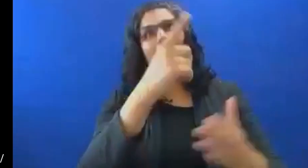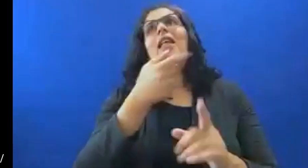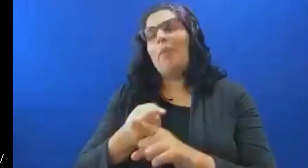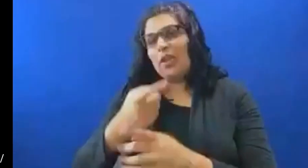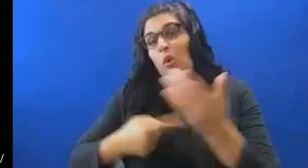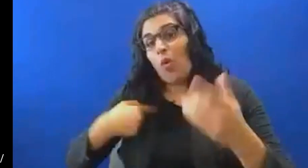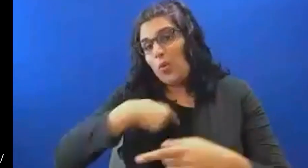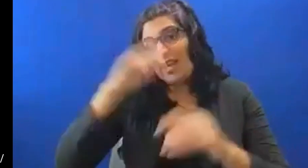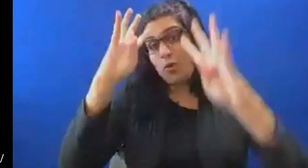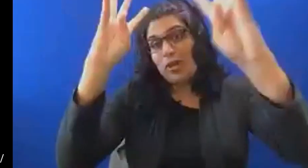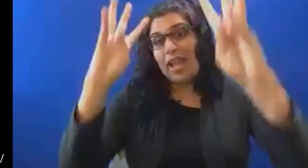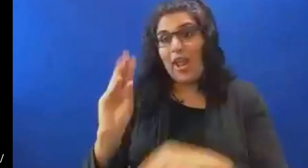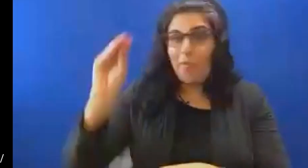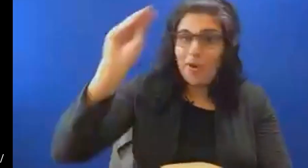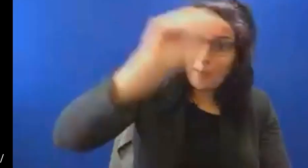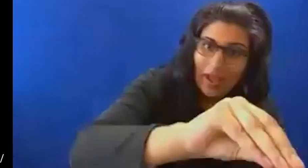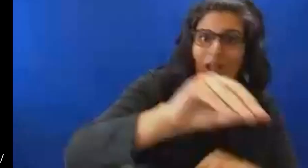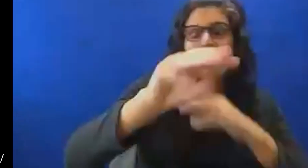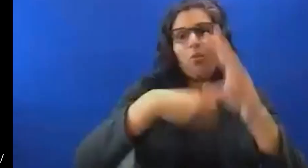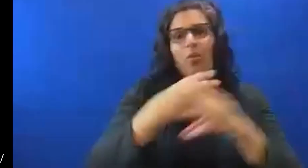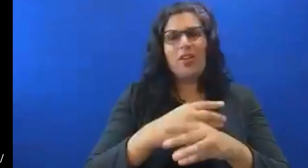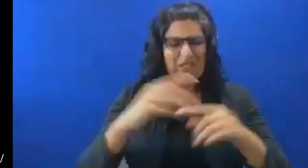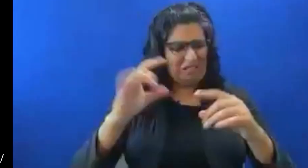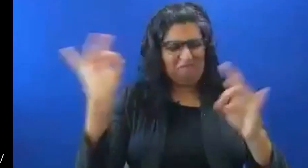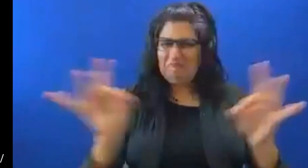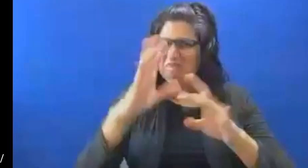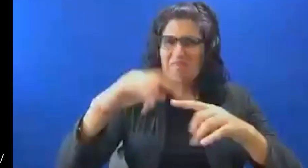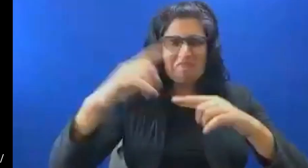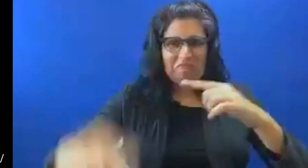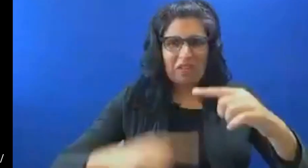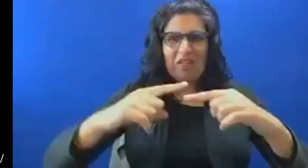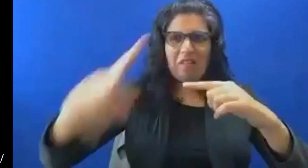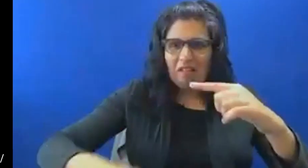And so, it's this vicious cycle that we perpetuate of pushing these stereotypes.